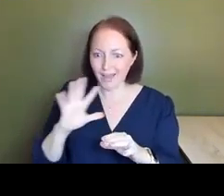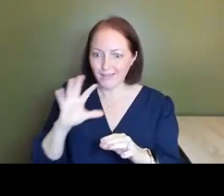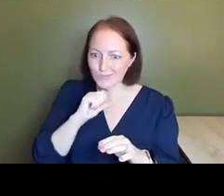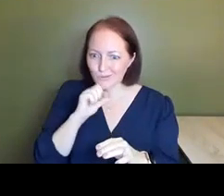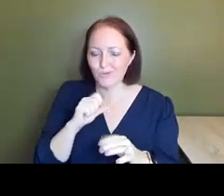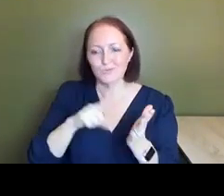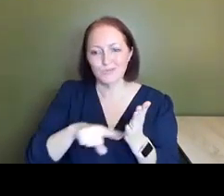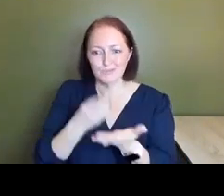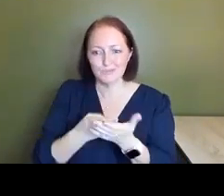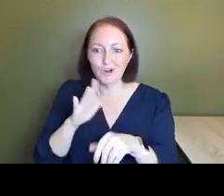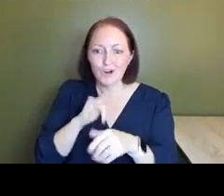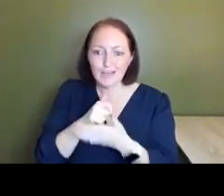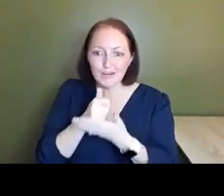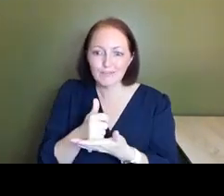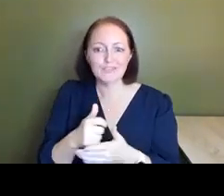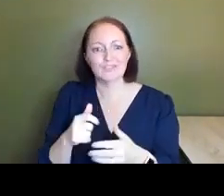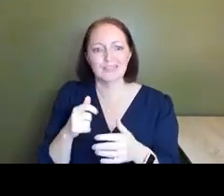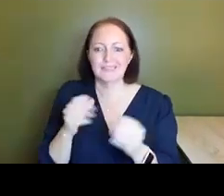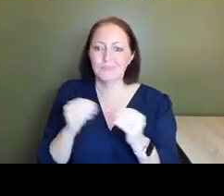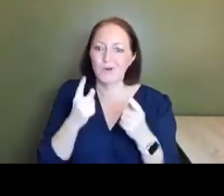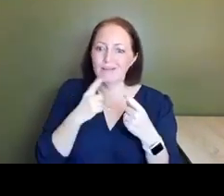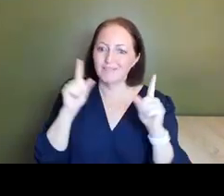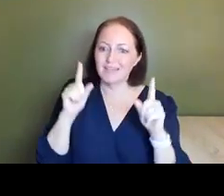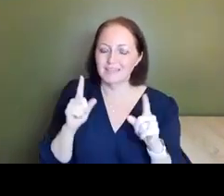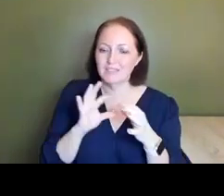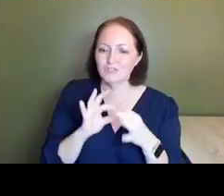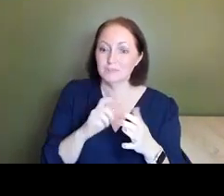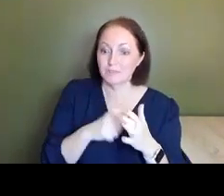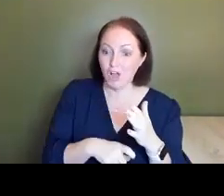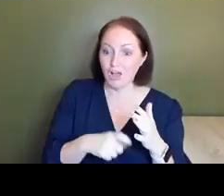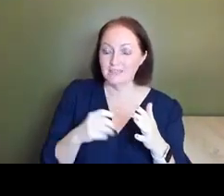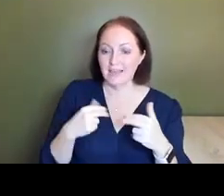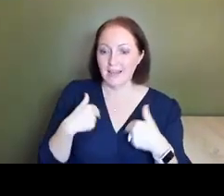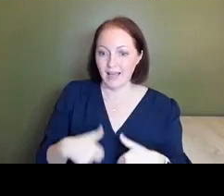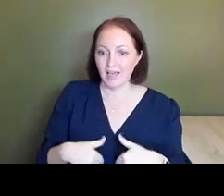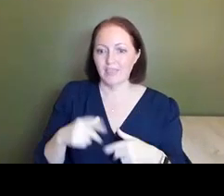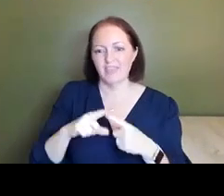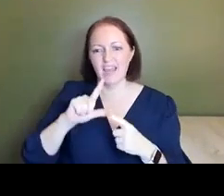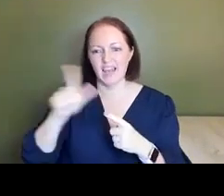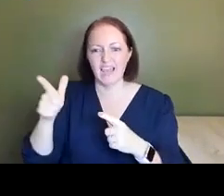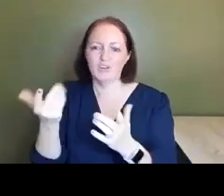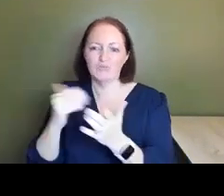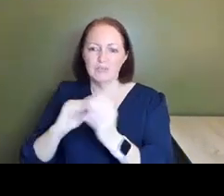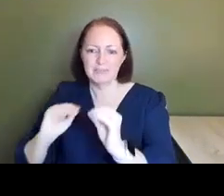that early intervention is more effective in terms of cost and health than later remediation.